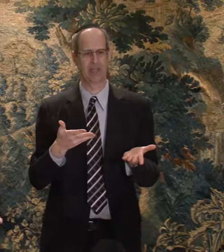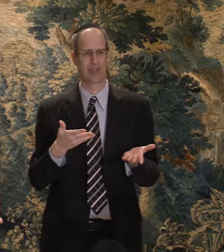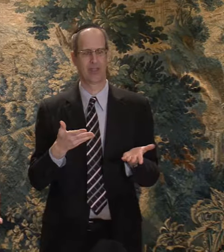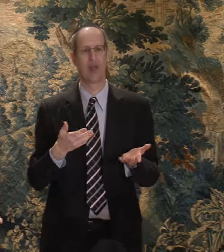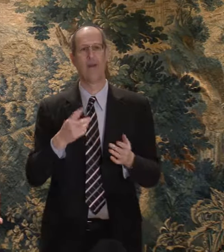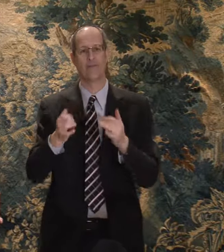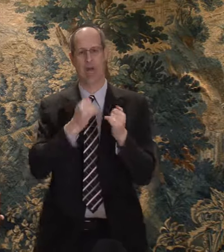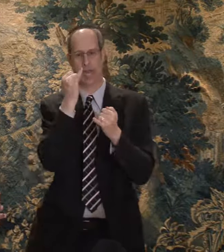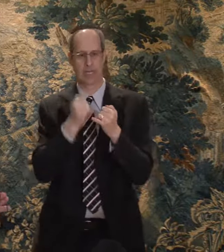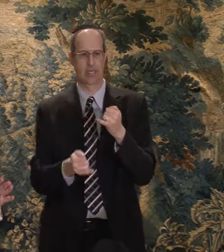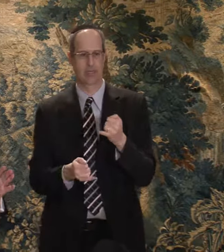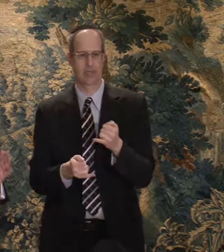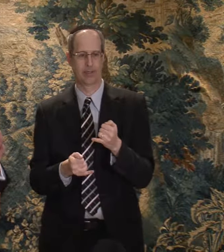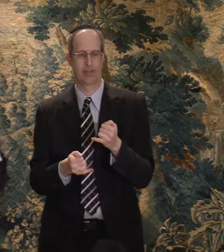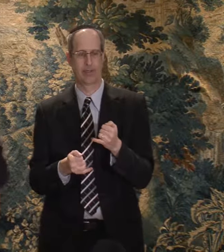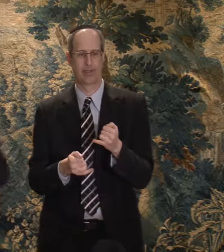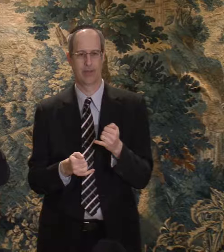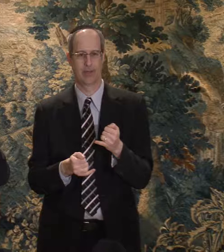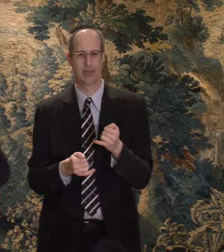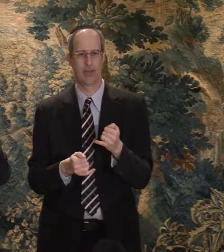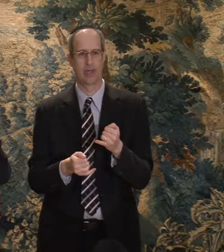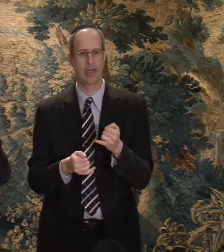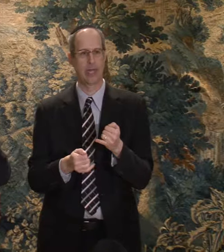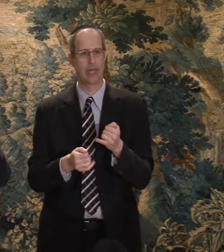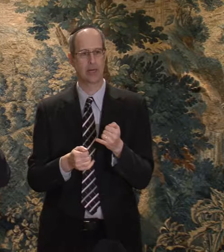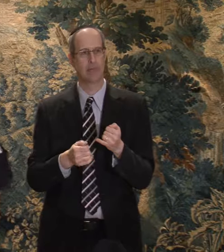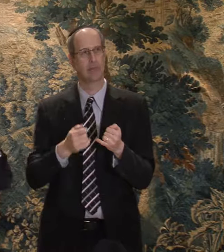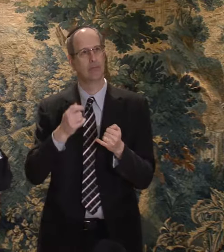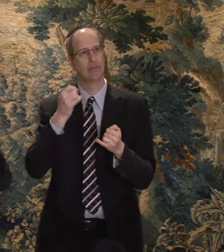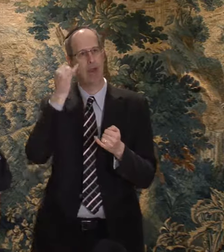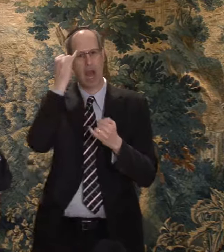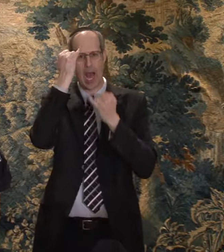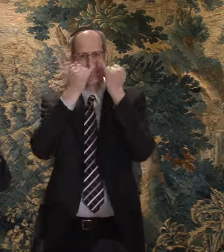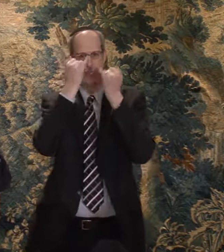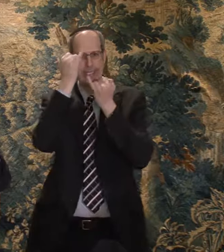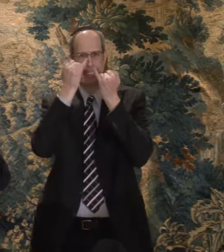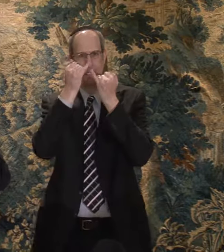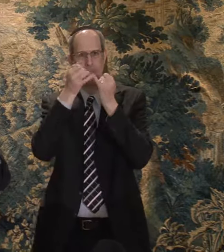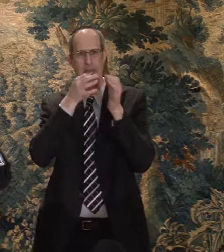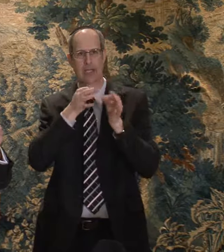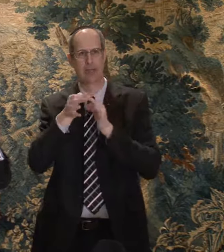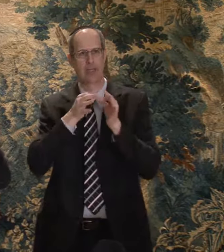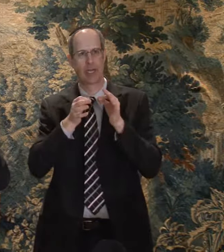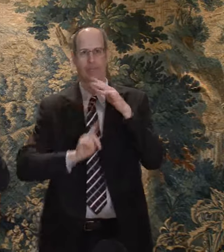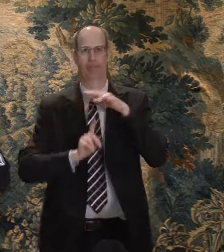finally all of a sudden he came up with a tremendous shot and the shot was so